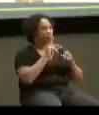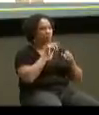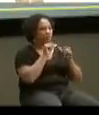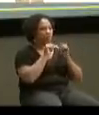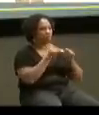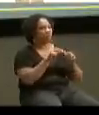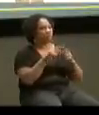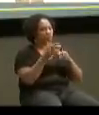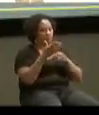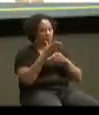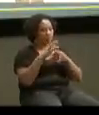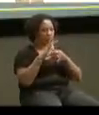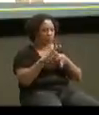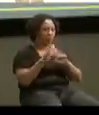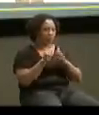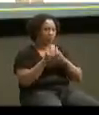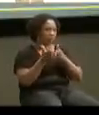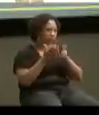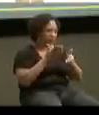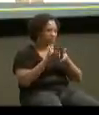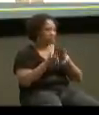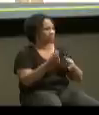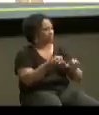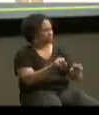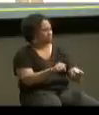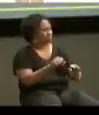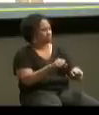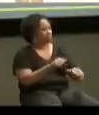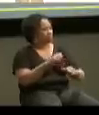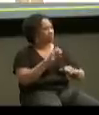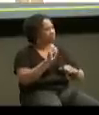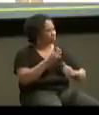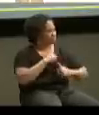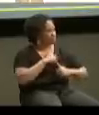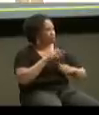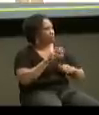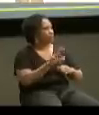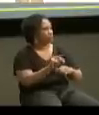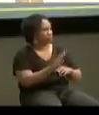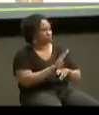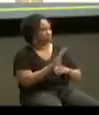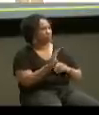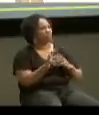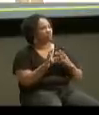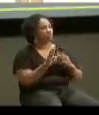WE ARE DEFINITELY VERY COMMITTED TO PARTNERING WITH SERVICES